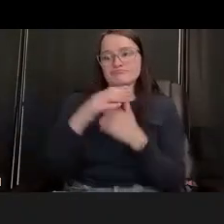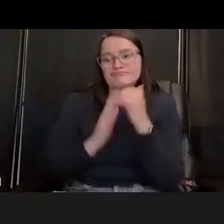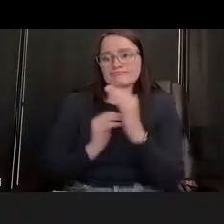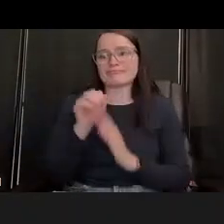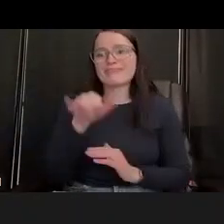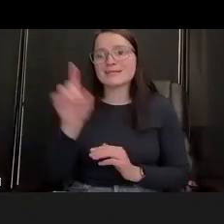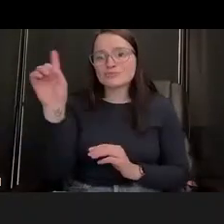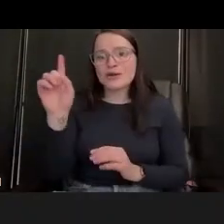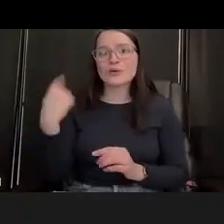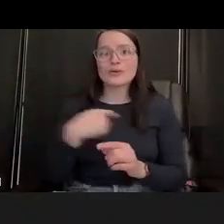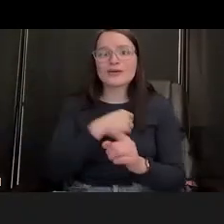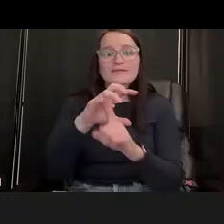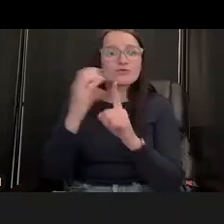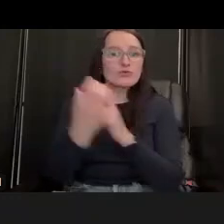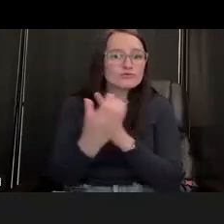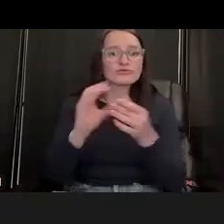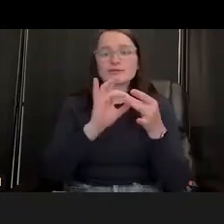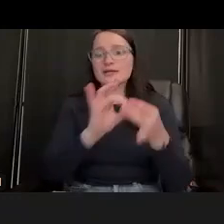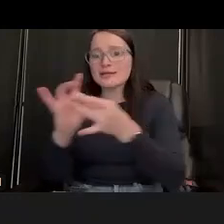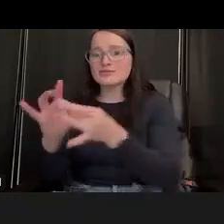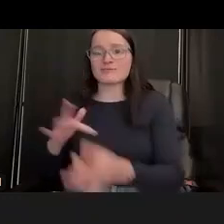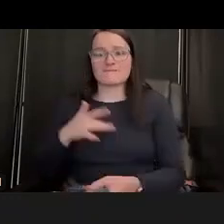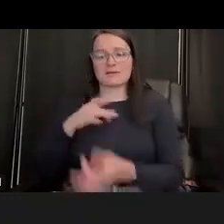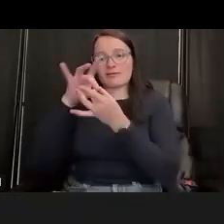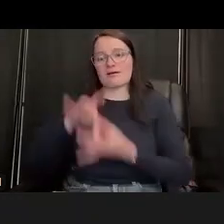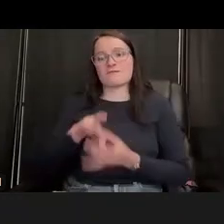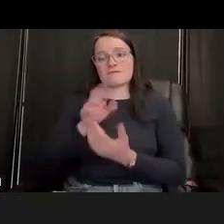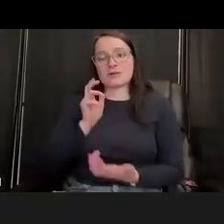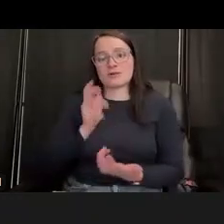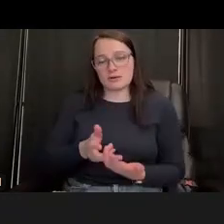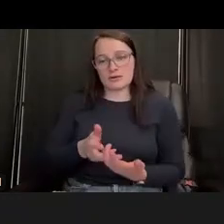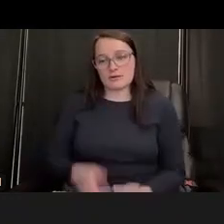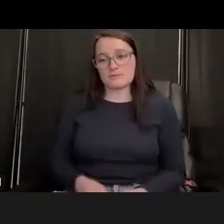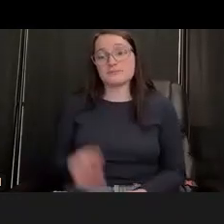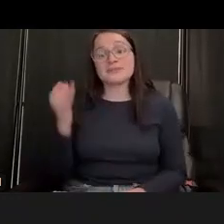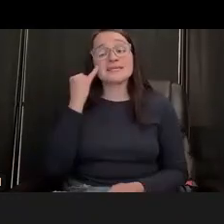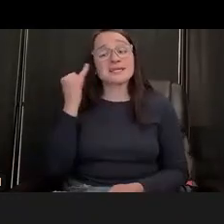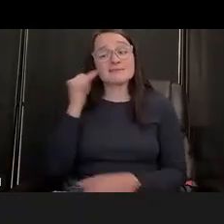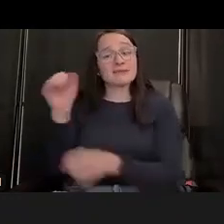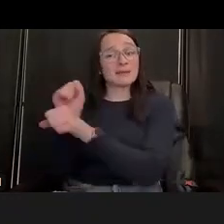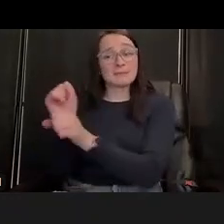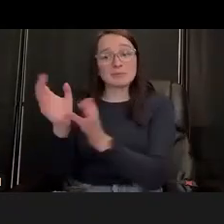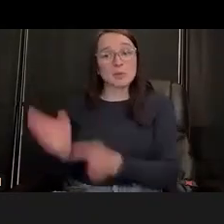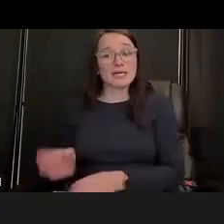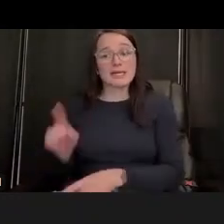connection, and belonging starts to happen. If someone cannot independently navigate spaces,